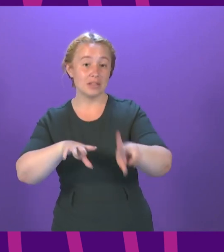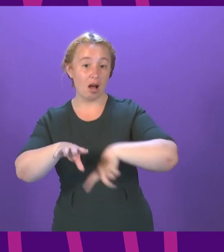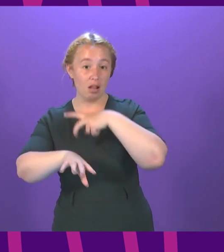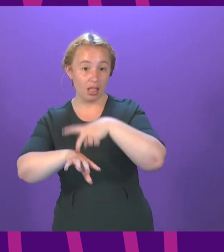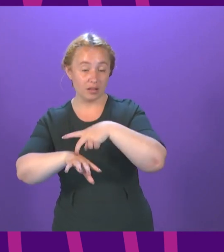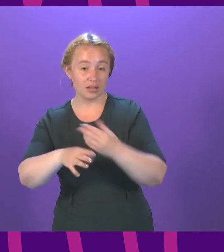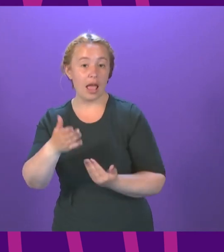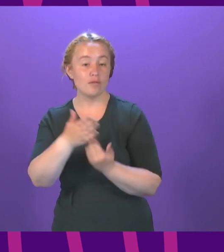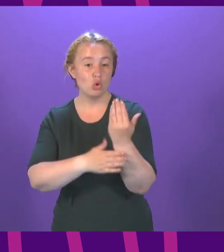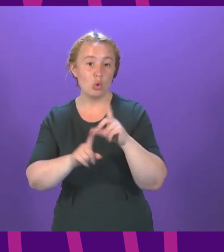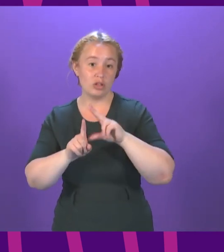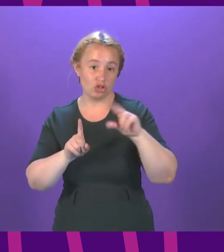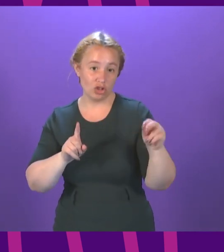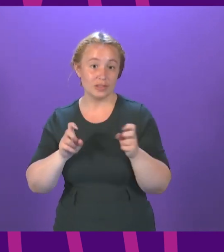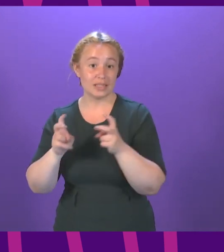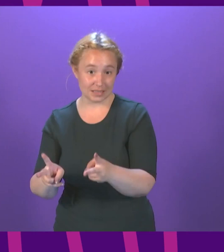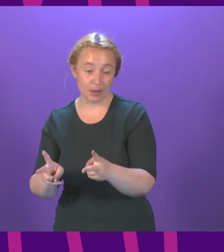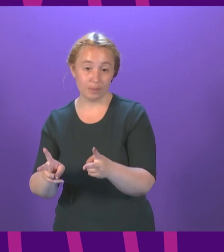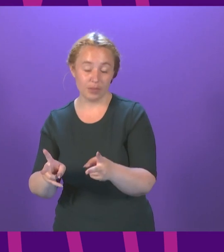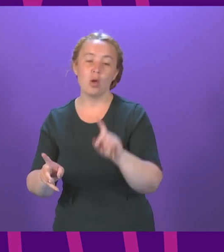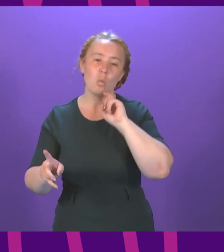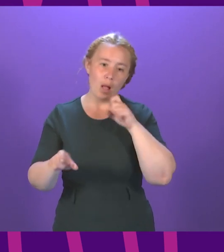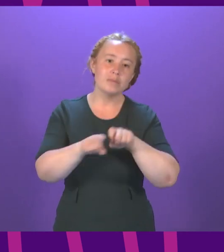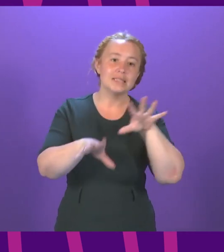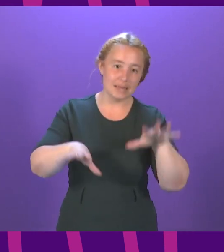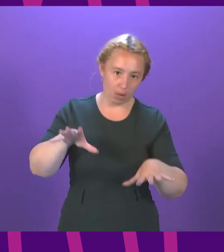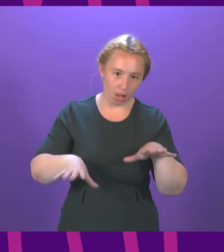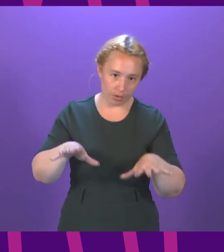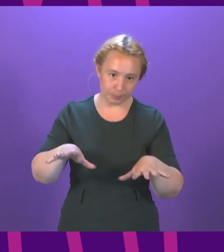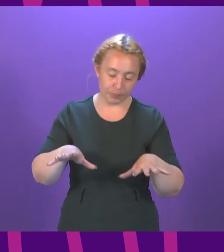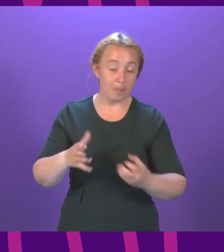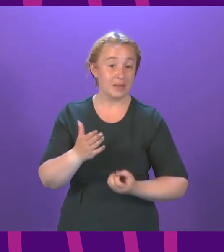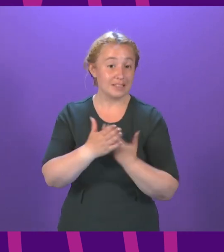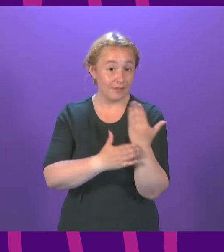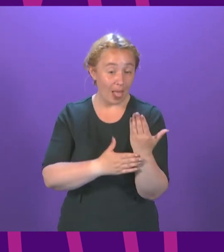system, although it will no doubt operate in the same way. I do not have a date for